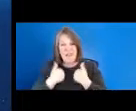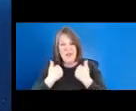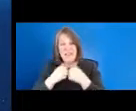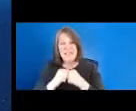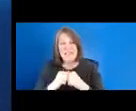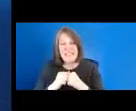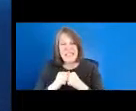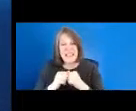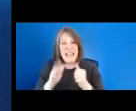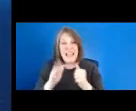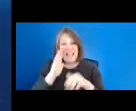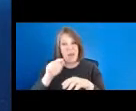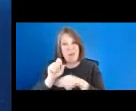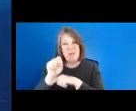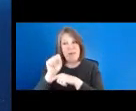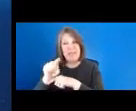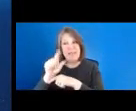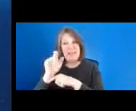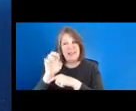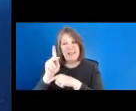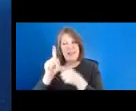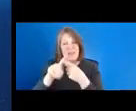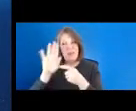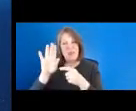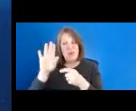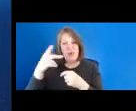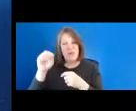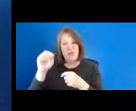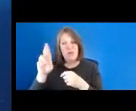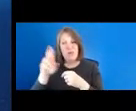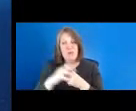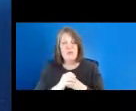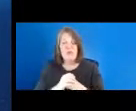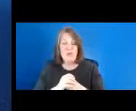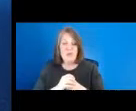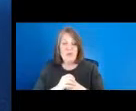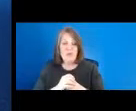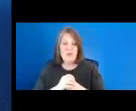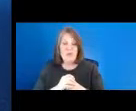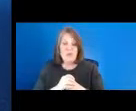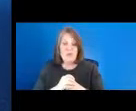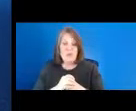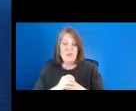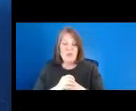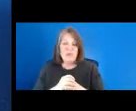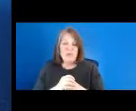will be sent a link to your poster. 16:33:13 And they will be able to click on